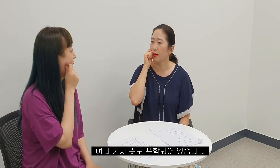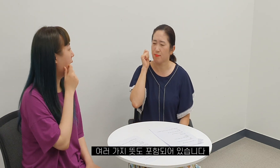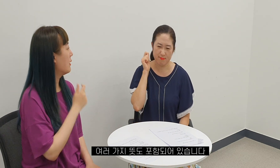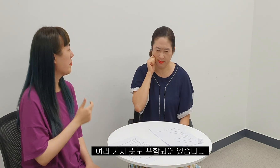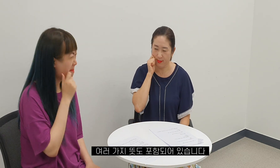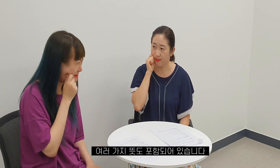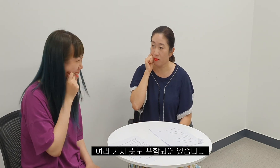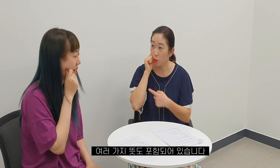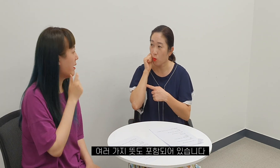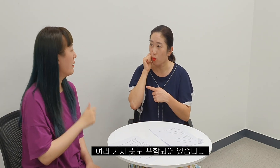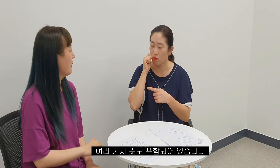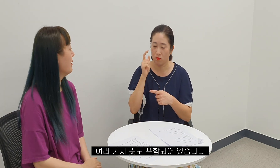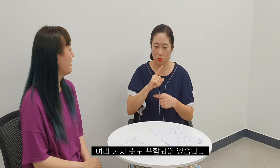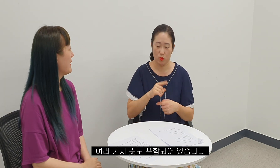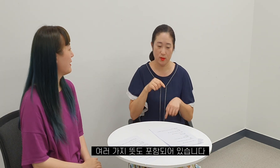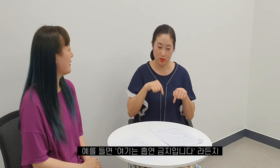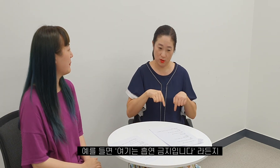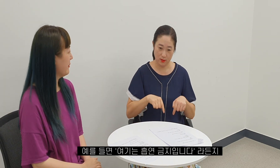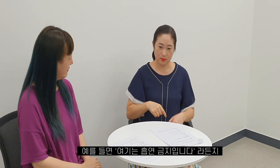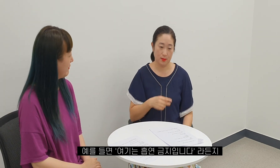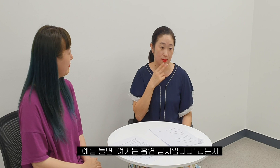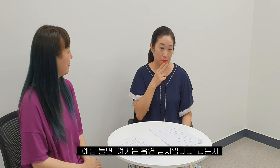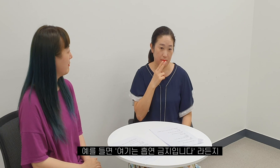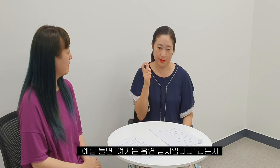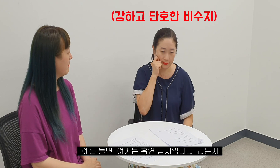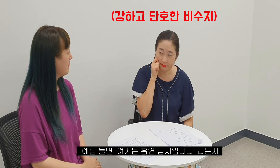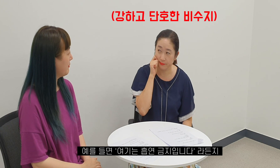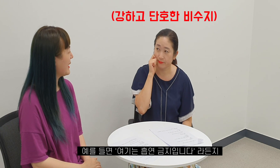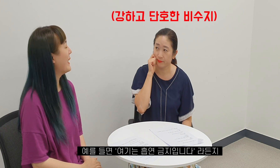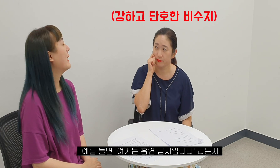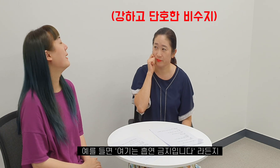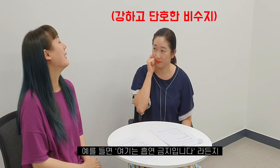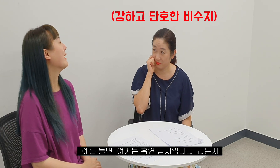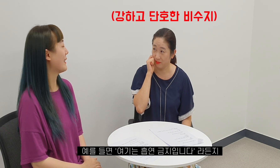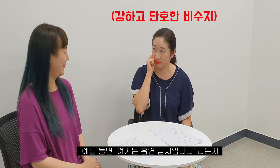For example, “Smoking is prohibited here. (Strong and determined Bisuji )”